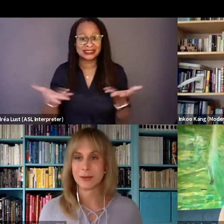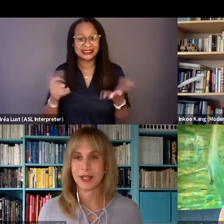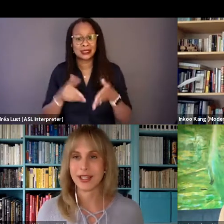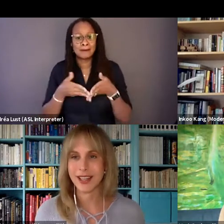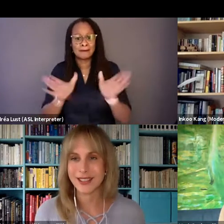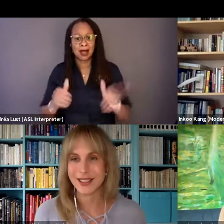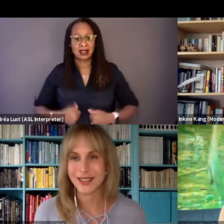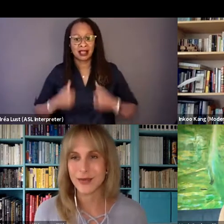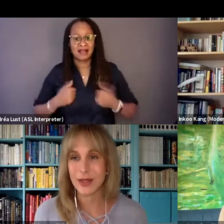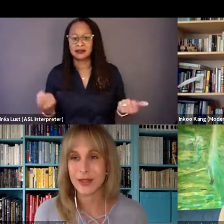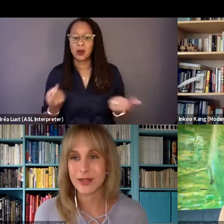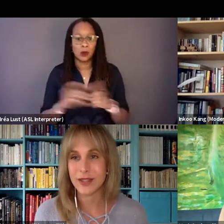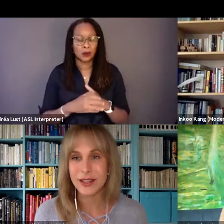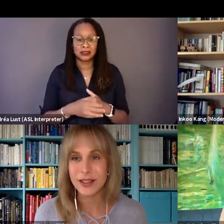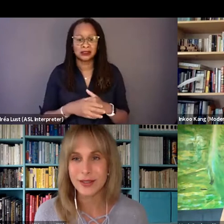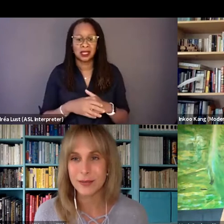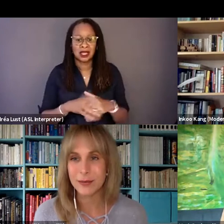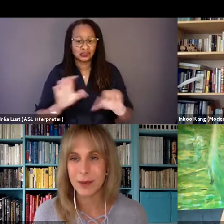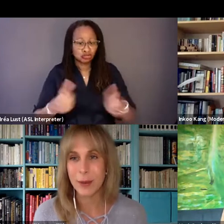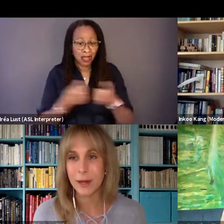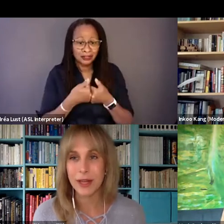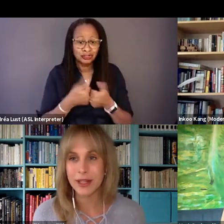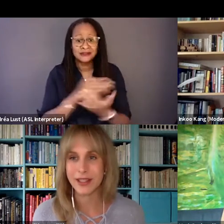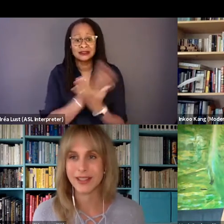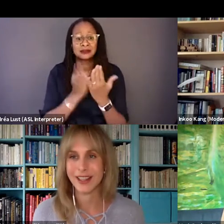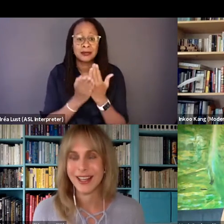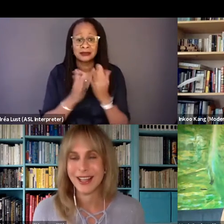is being contested in the sphere of public opinion